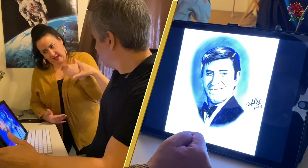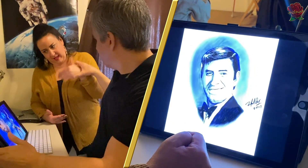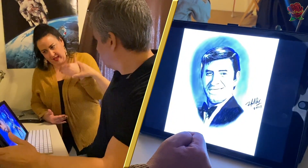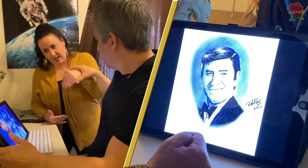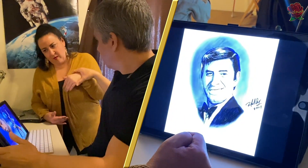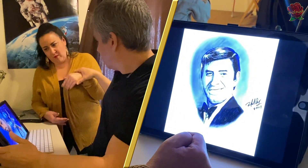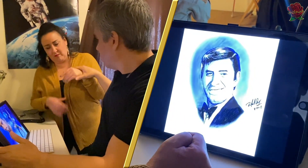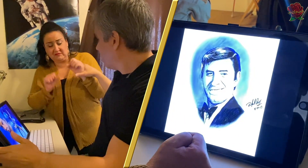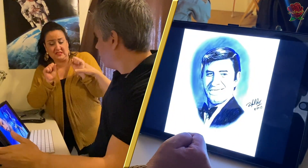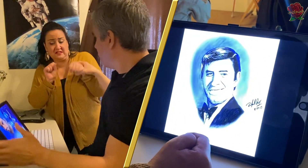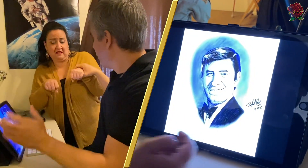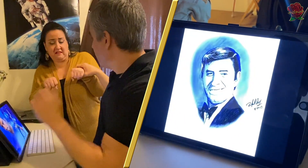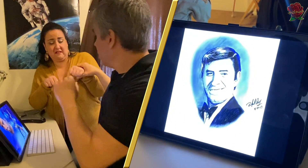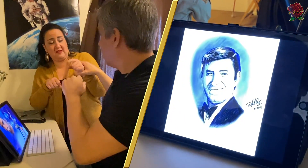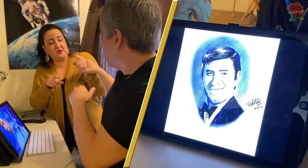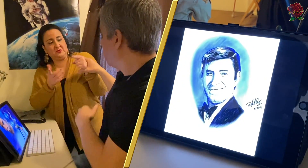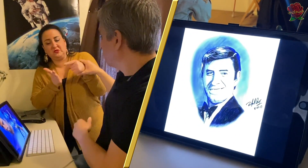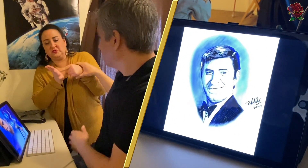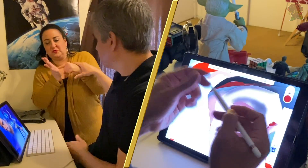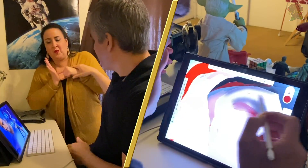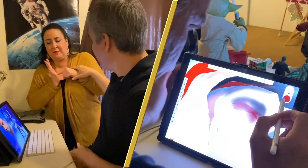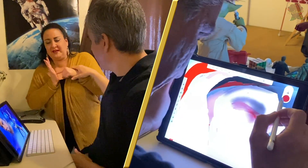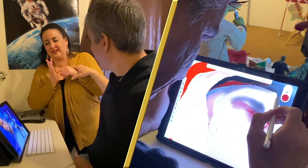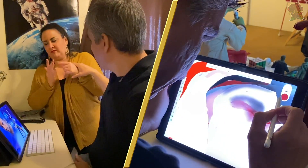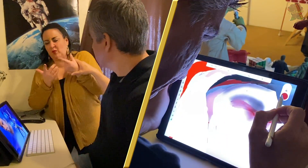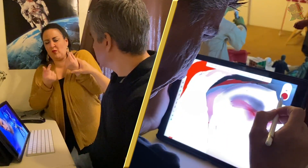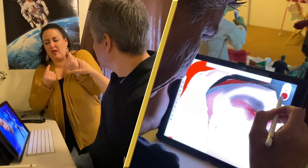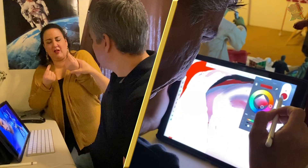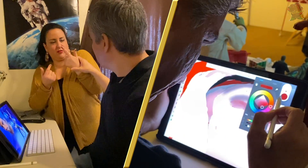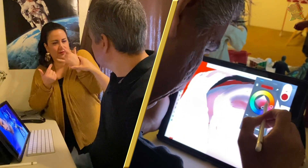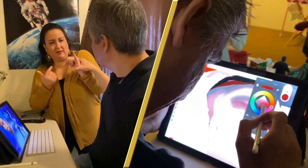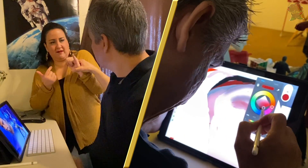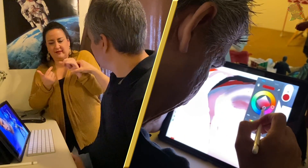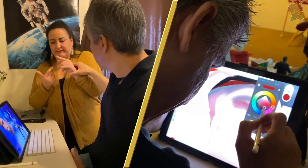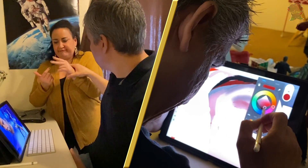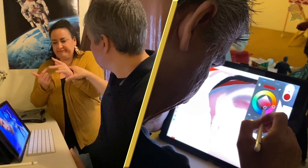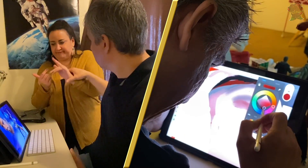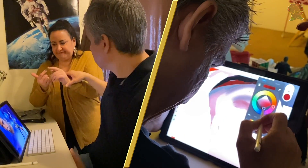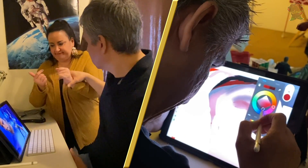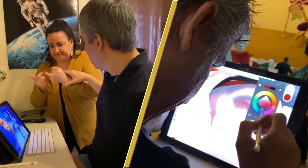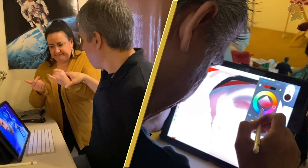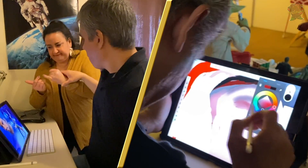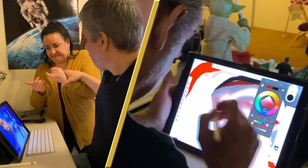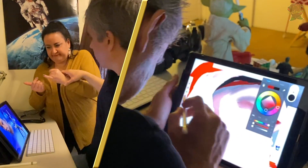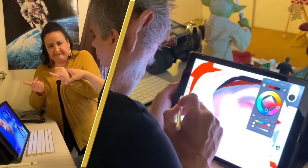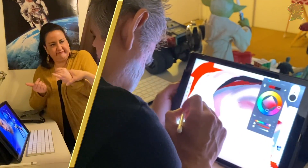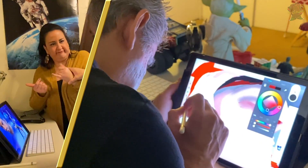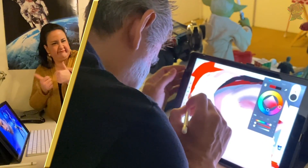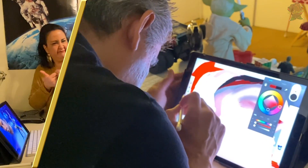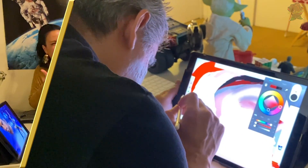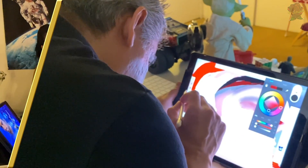Can you show me what it looks like?